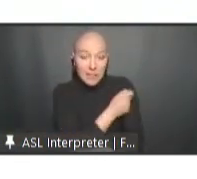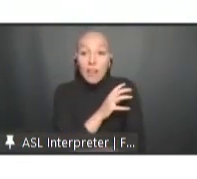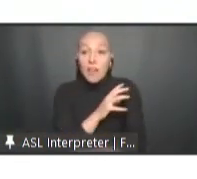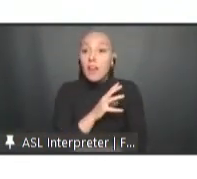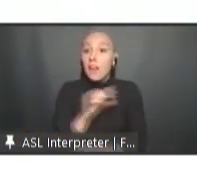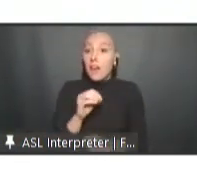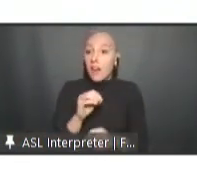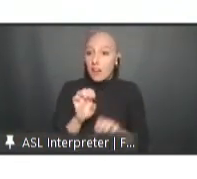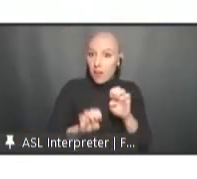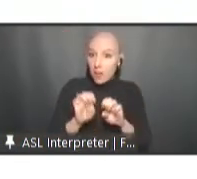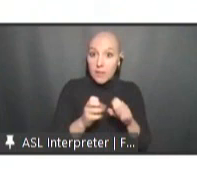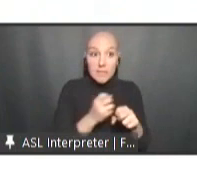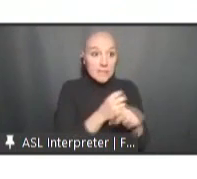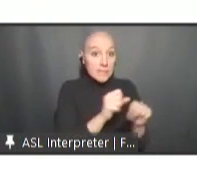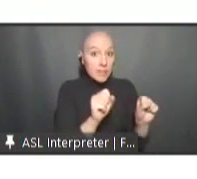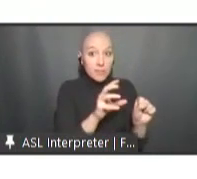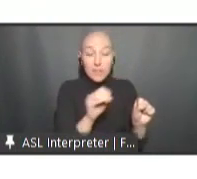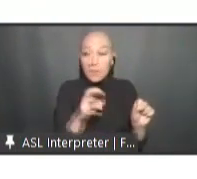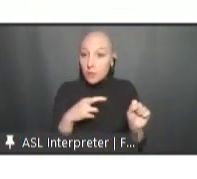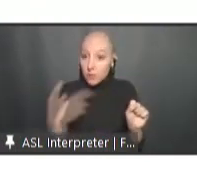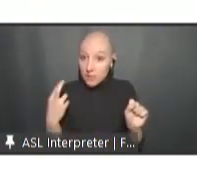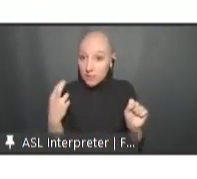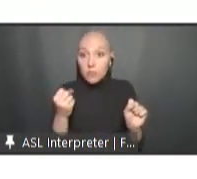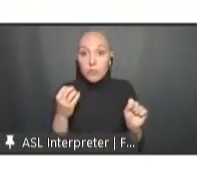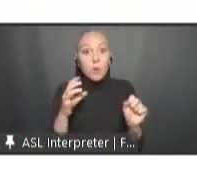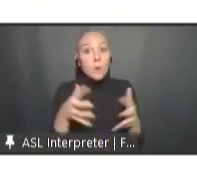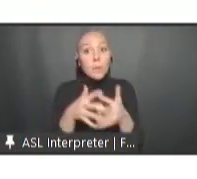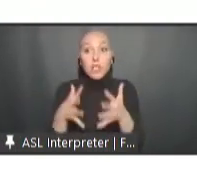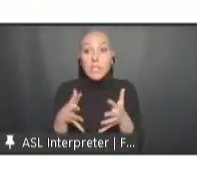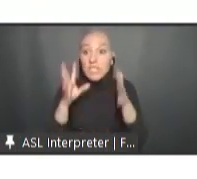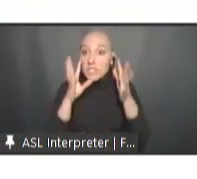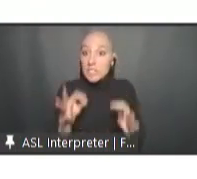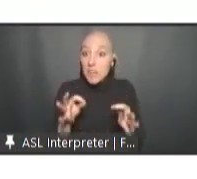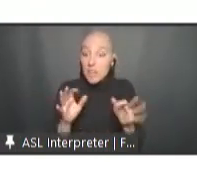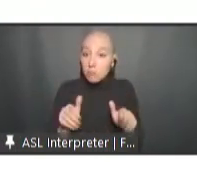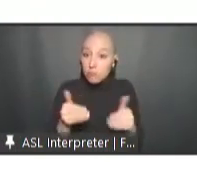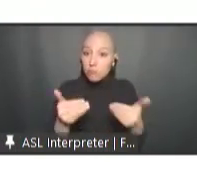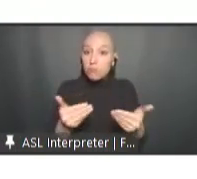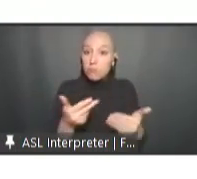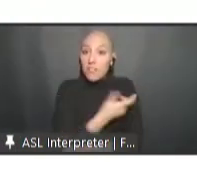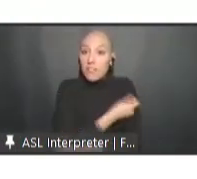that when Americans choose to vaccinate, they are vaccinating with the safest vaccines possible.